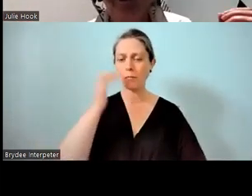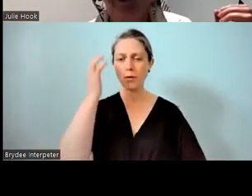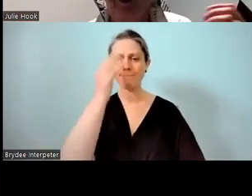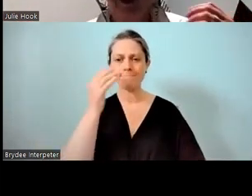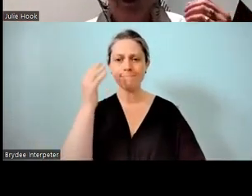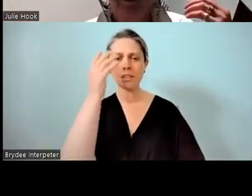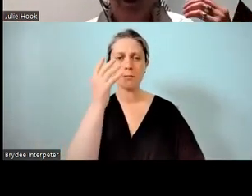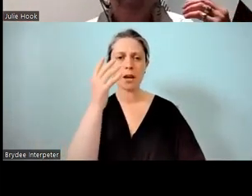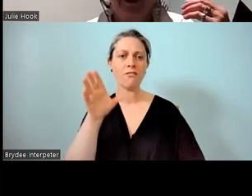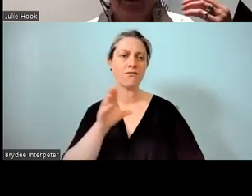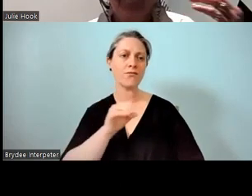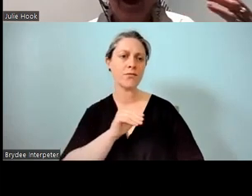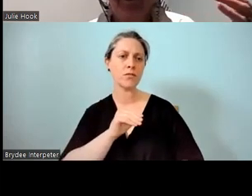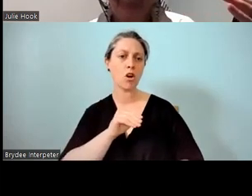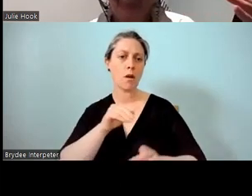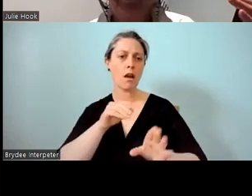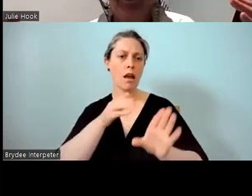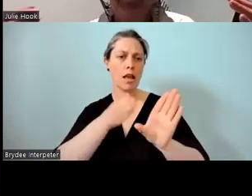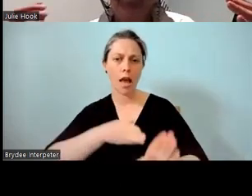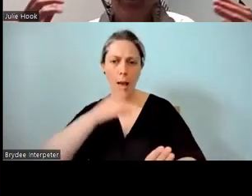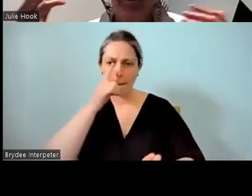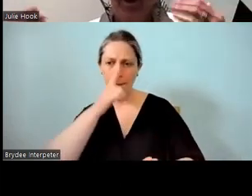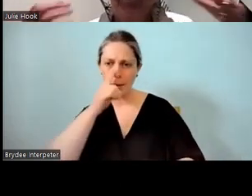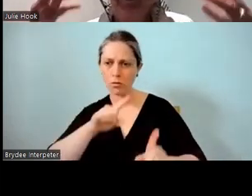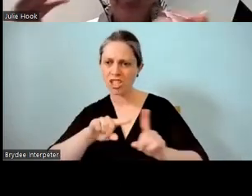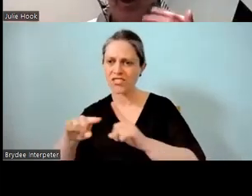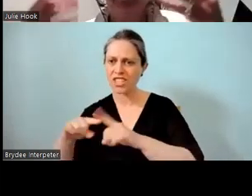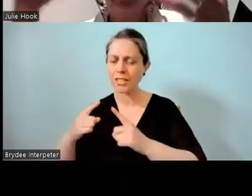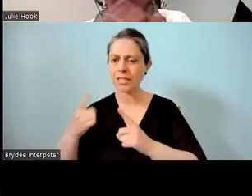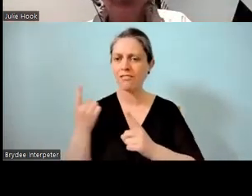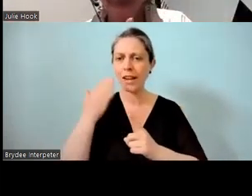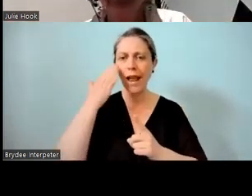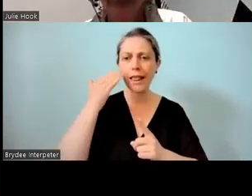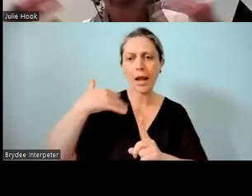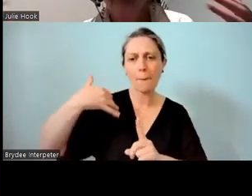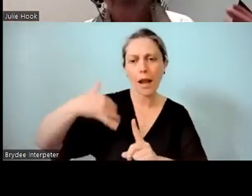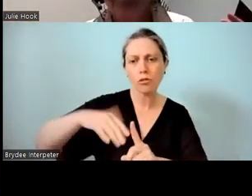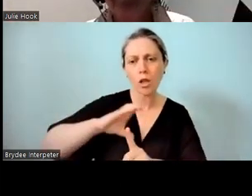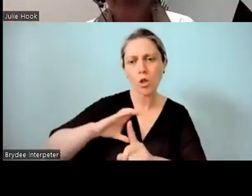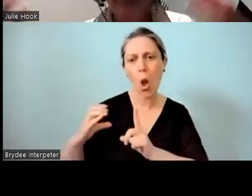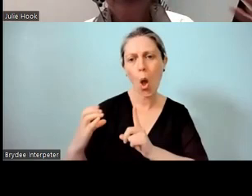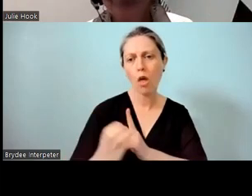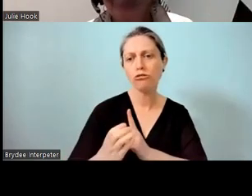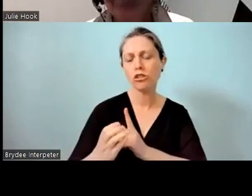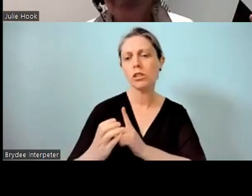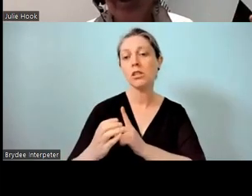from young people coming from different ethnic backgrounds and cultures, from Pacific, from gifted.